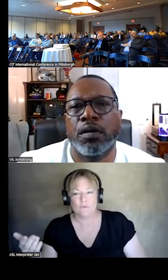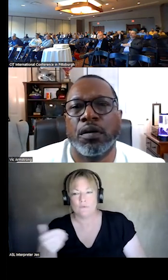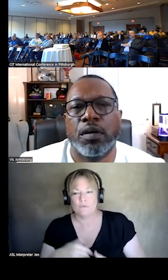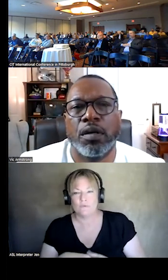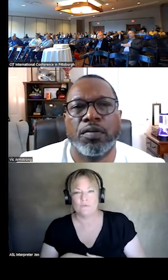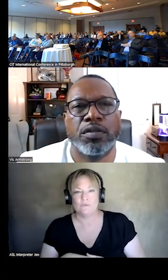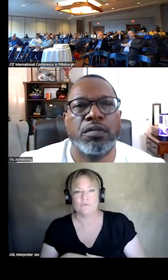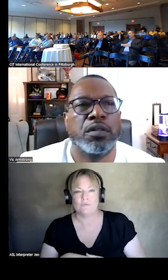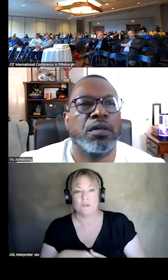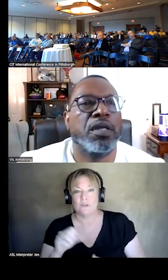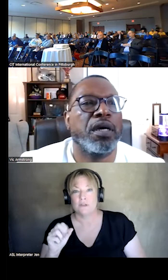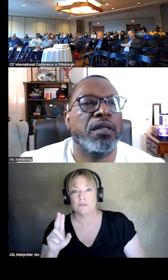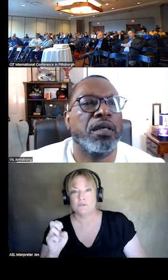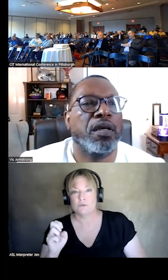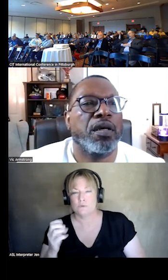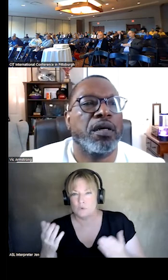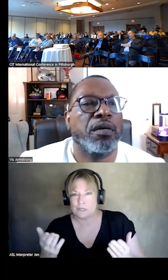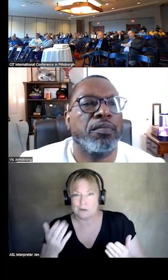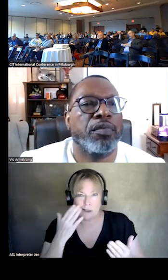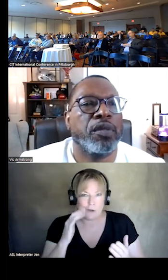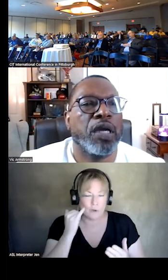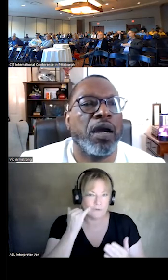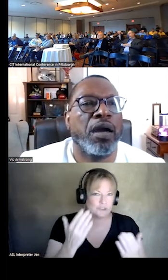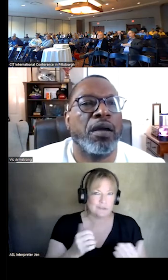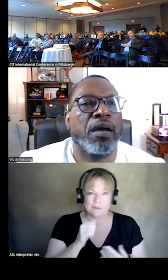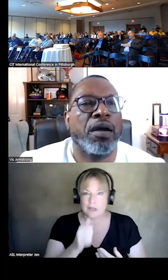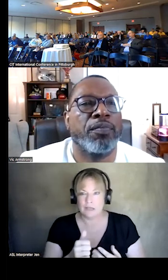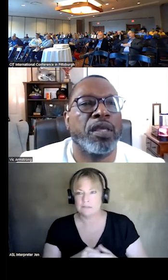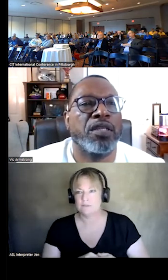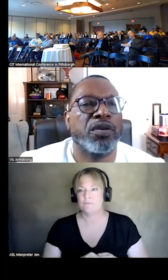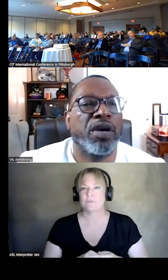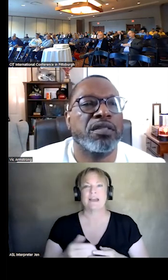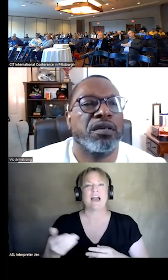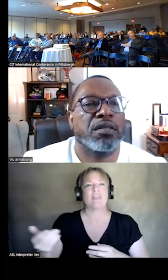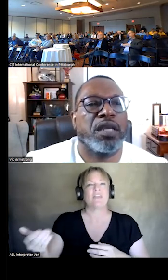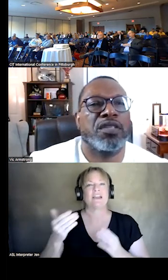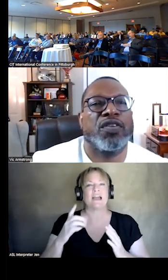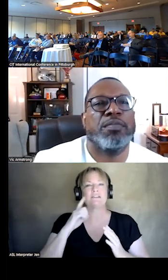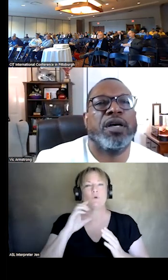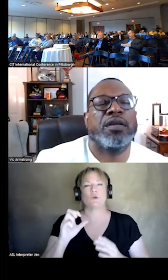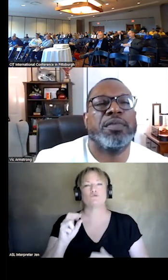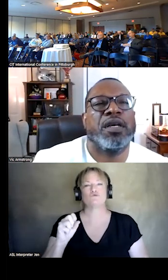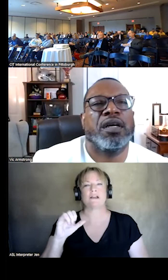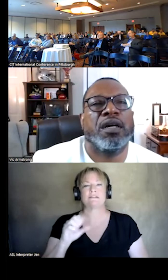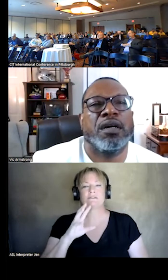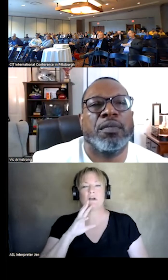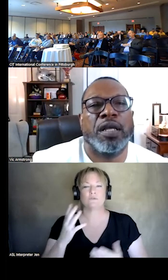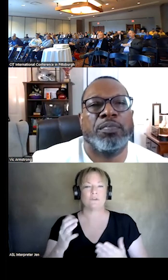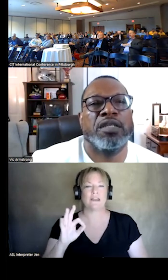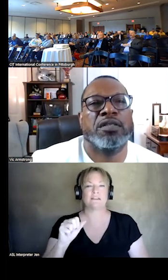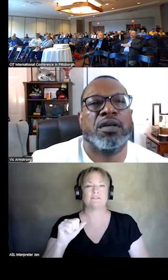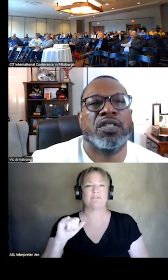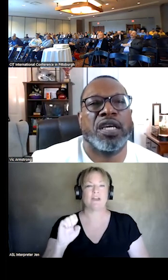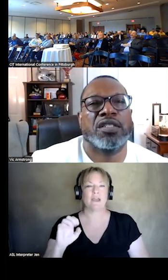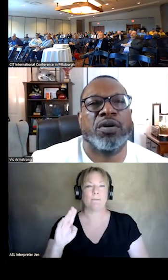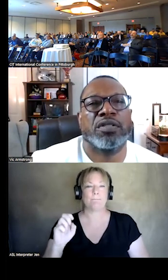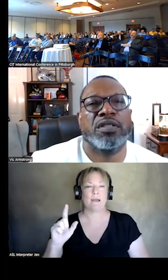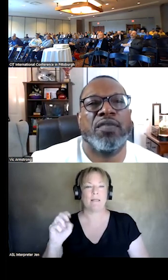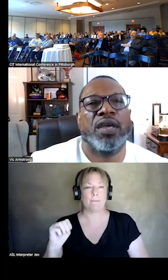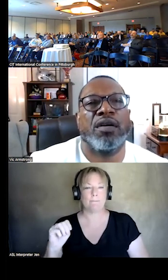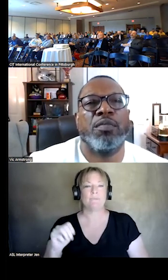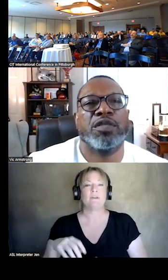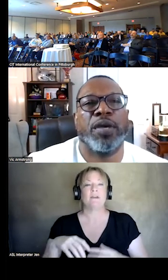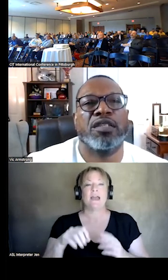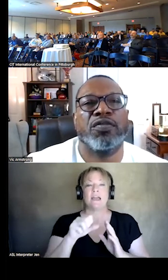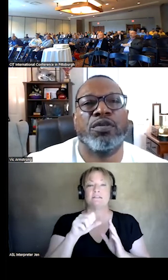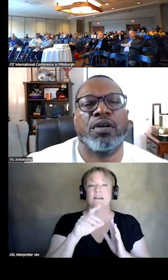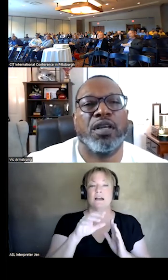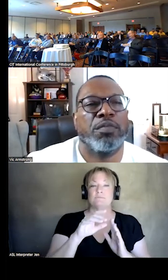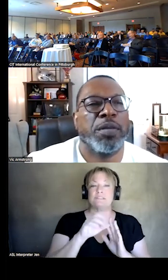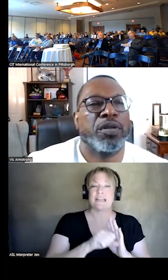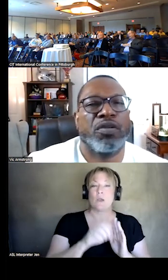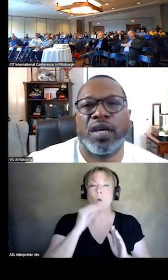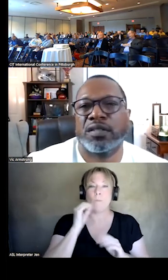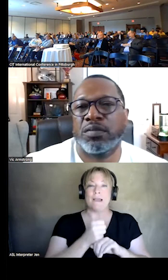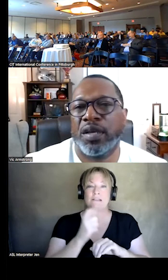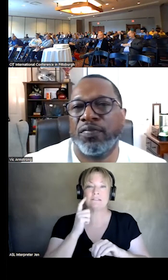I DON'T KNOW IF SUE IS ON OR NOT. OUR GUEST FOR CRISIS TALK TODAY IS FAY BELHAM. DO WE HAVE FAY?